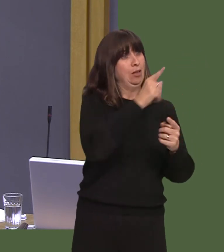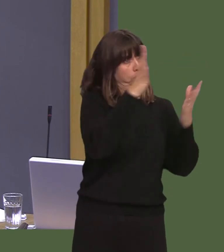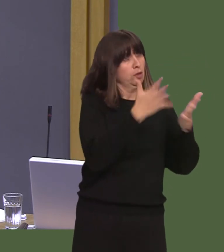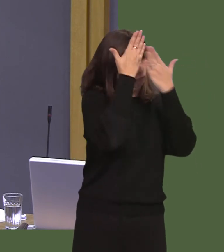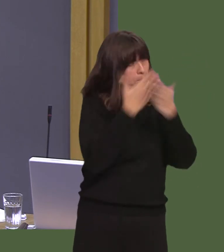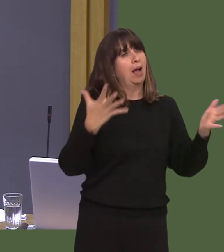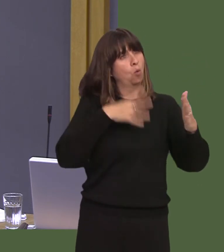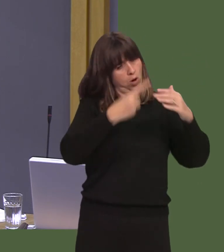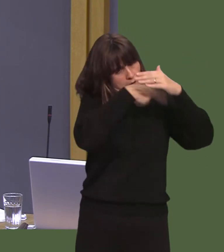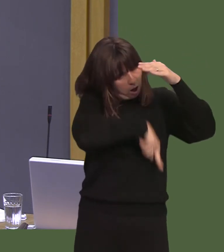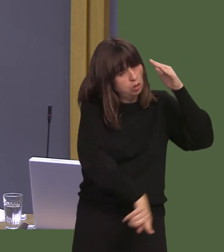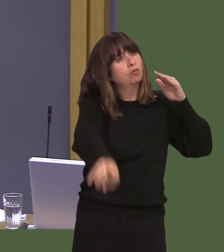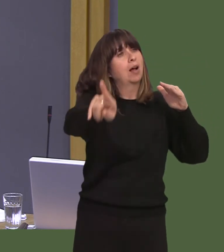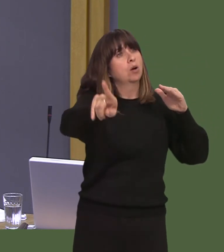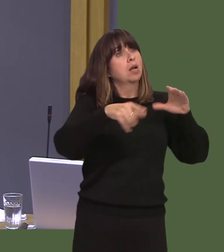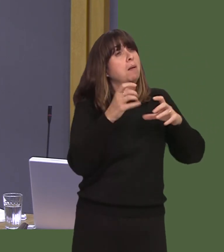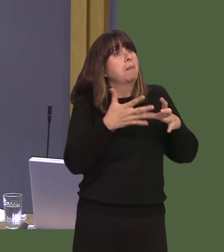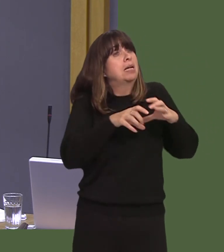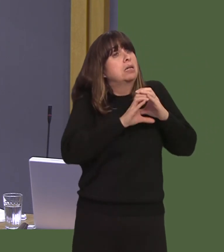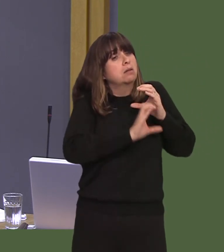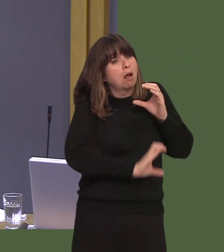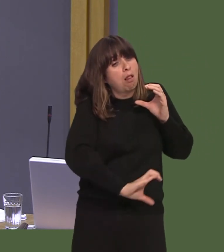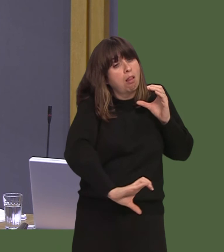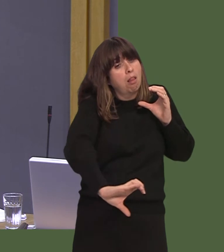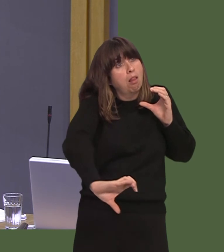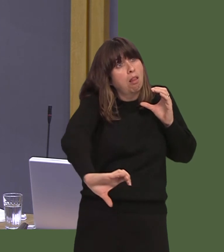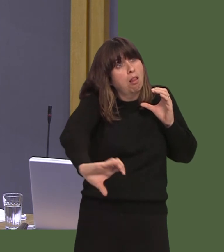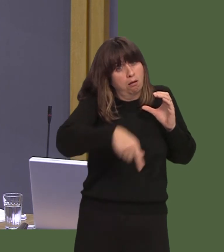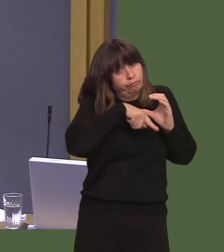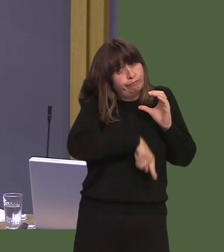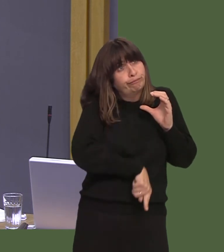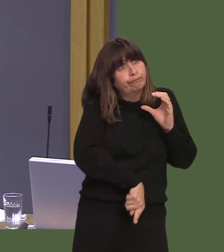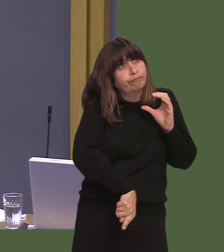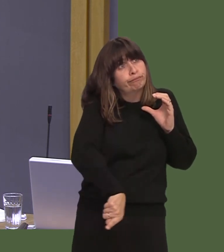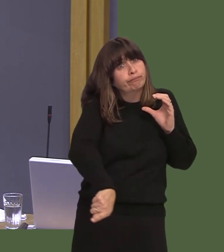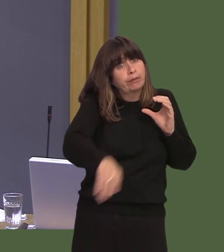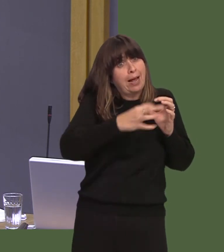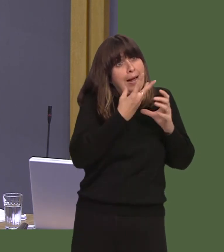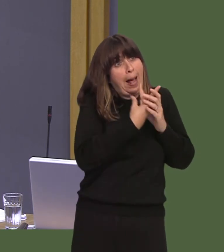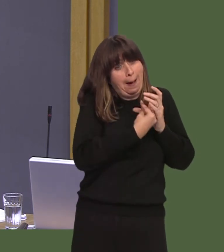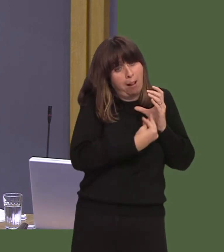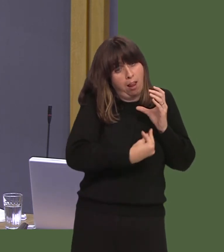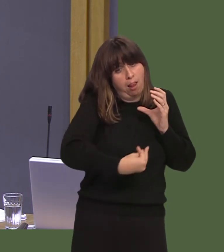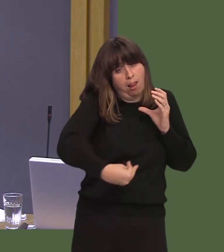And, with a further suggestion that a tunnel that could put cables under the Menai could